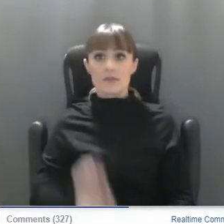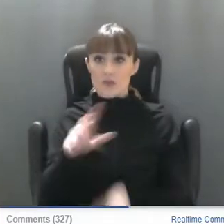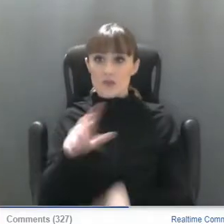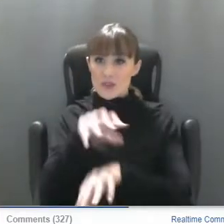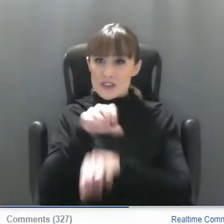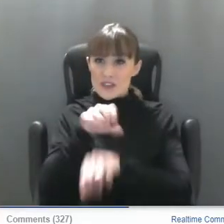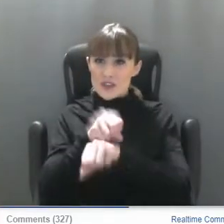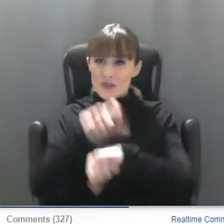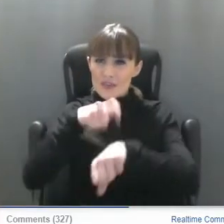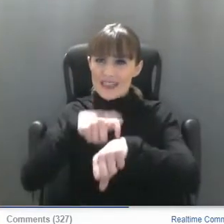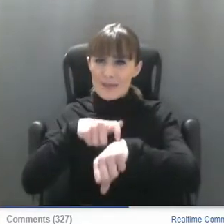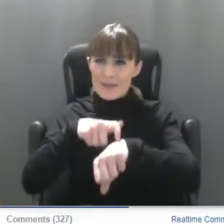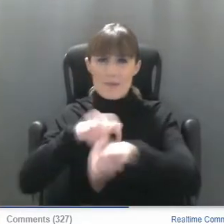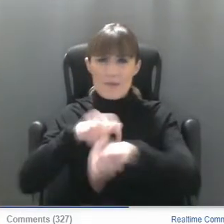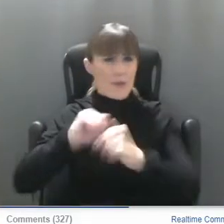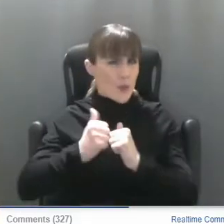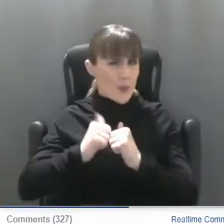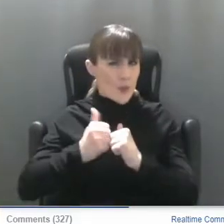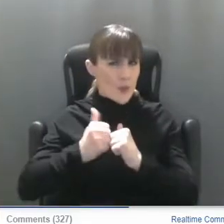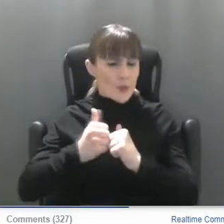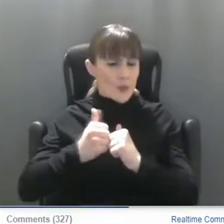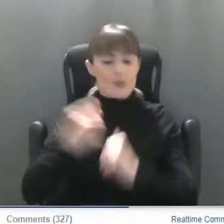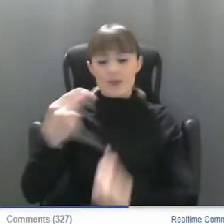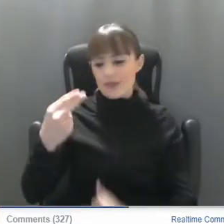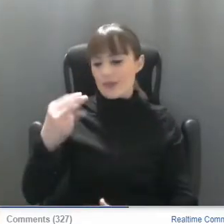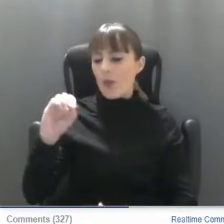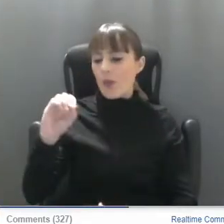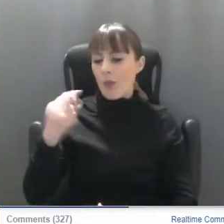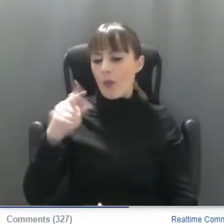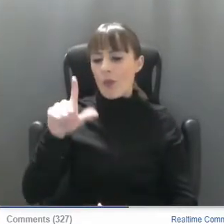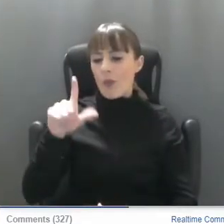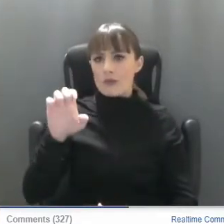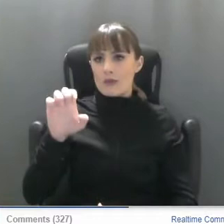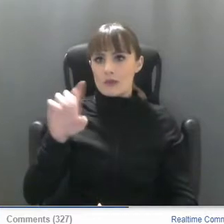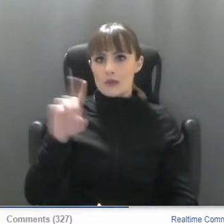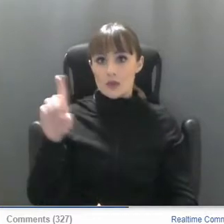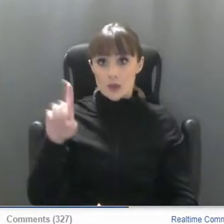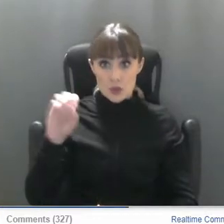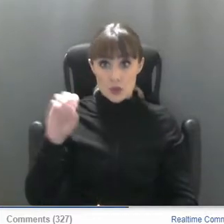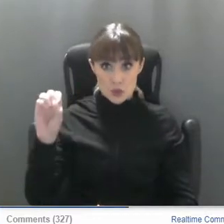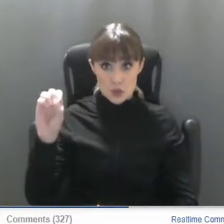hoglezoo.org and you just, it's super easy. You just find the time that works for you,